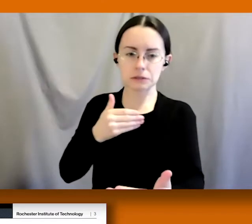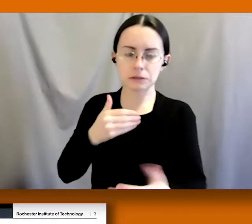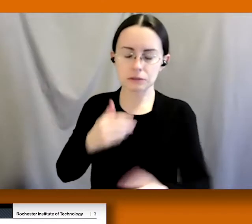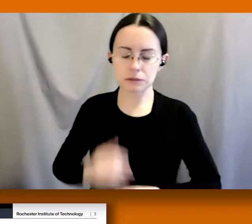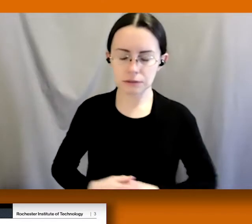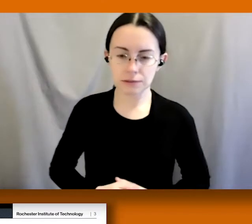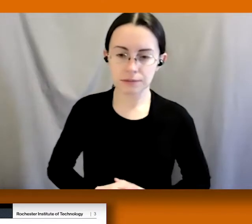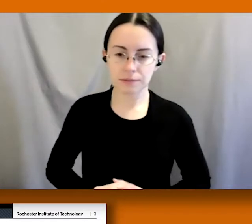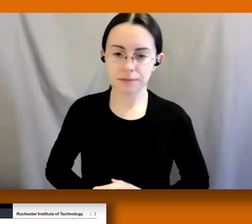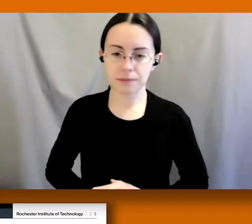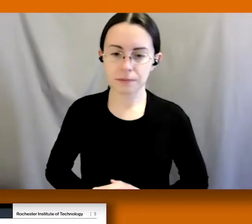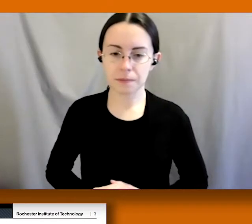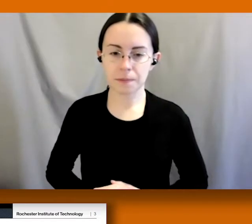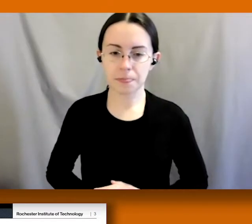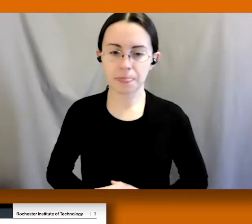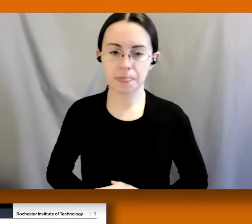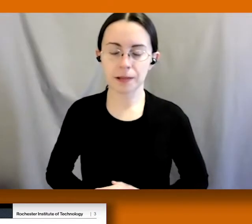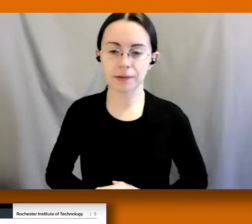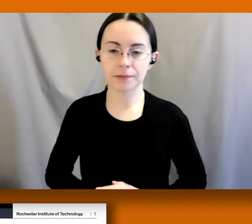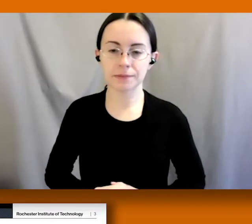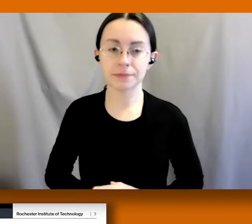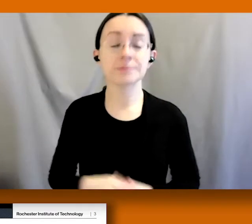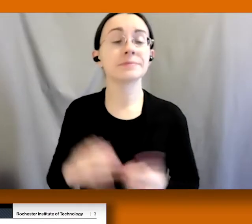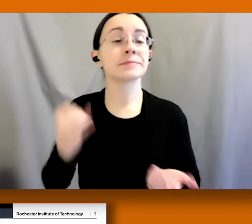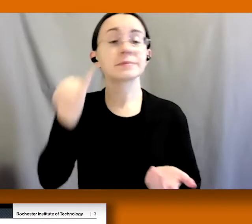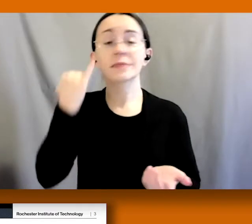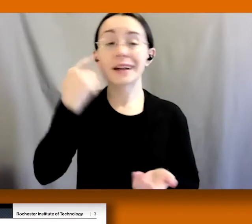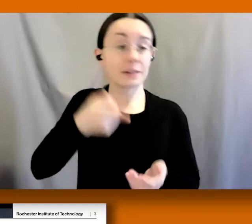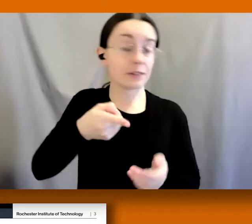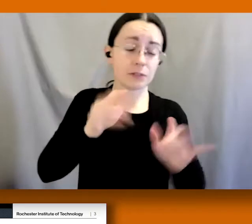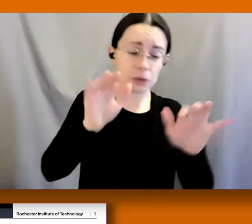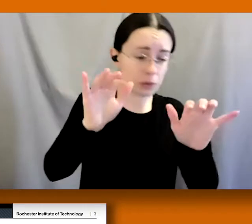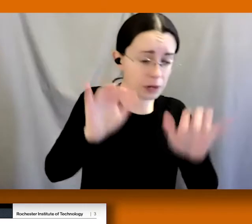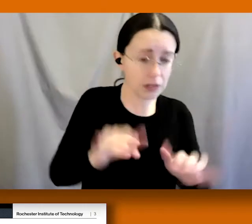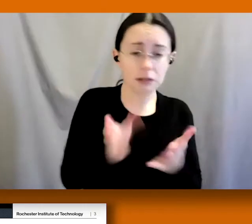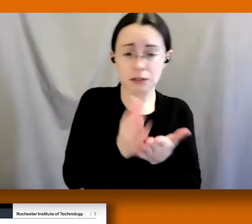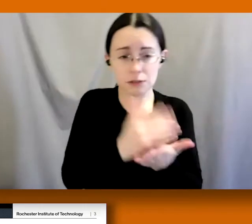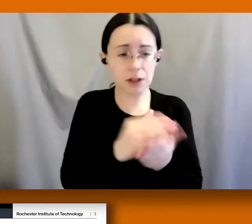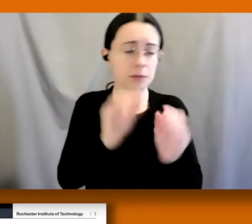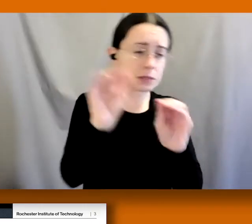Or even if they come up during the development of the budget, just let me know.